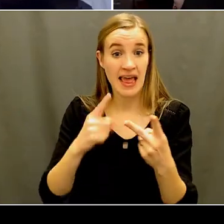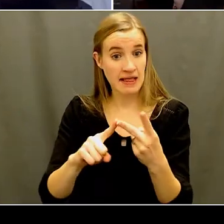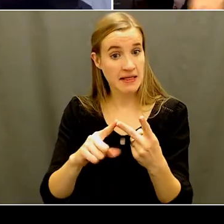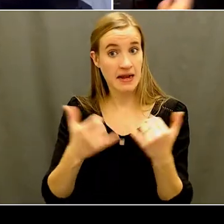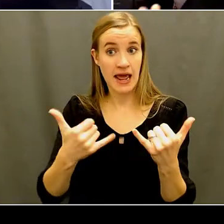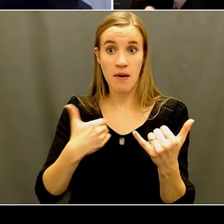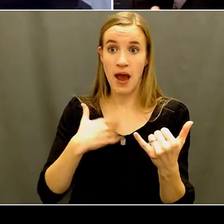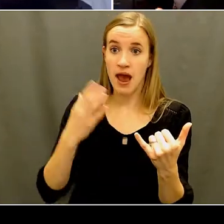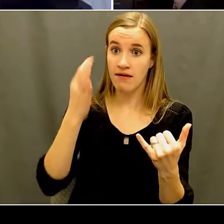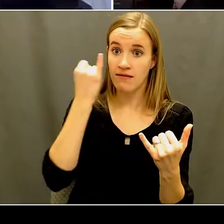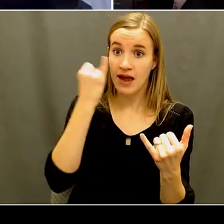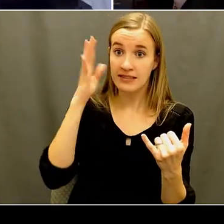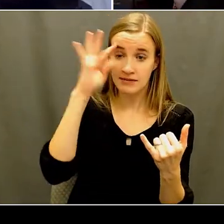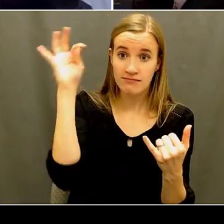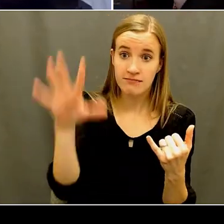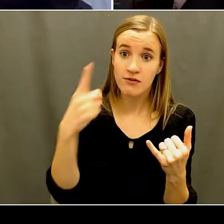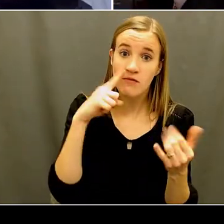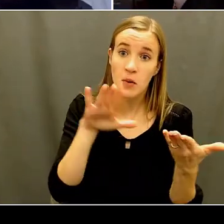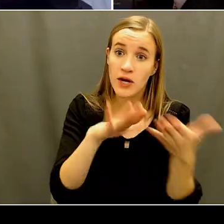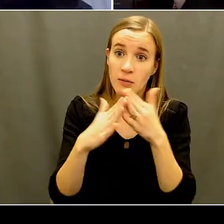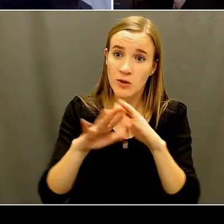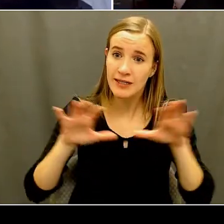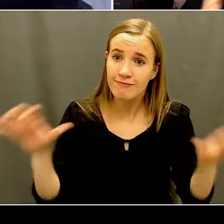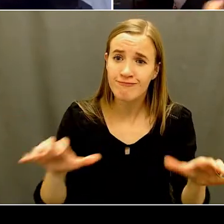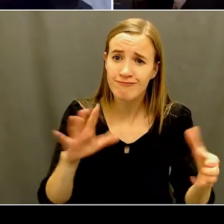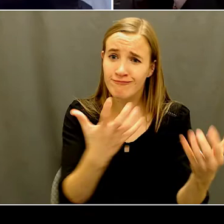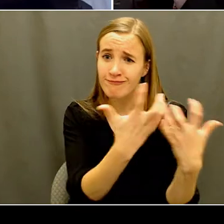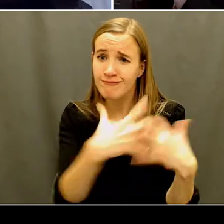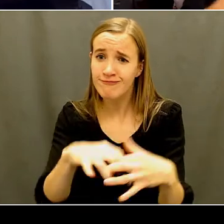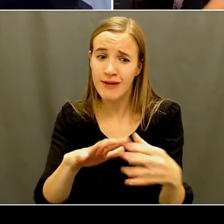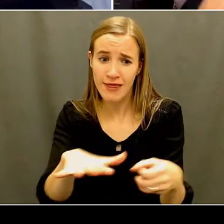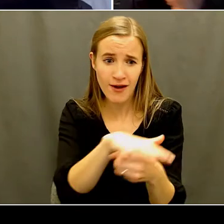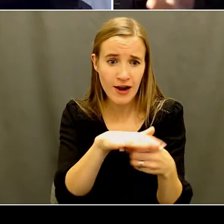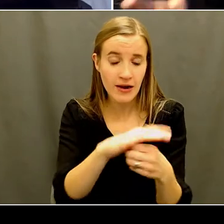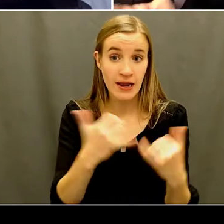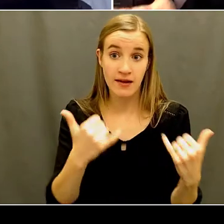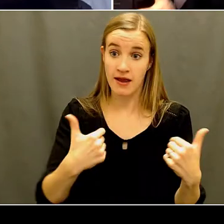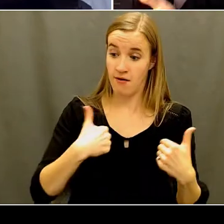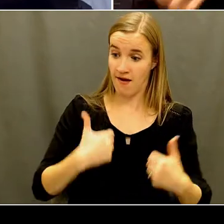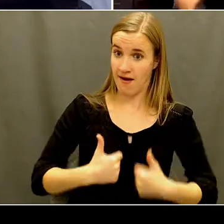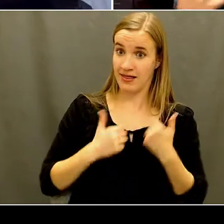you're unable to or voting yourself or taking folks to places or even doing